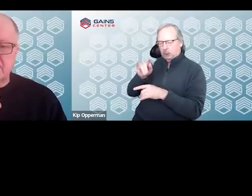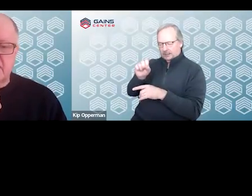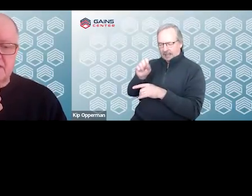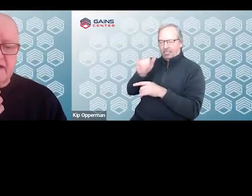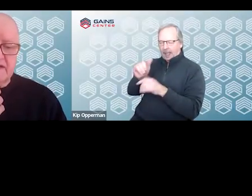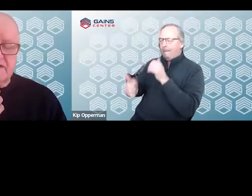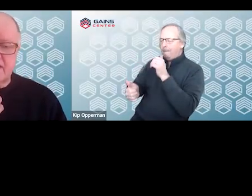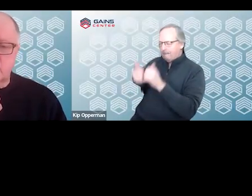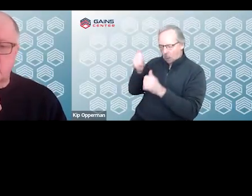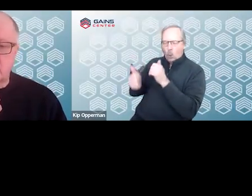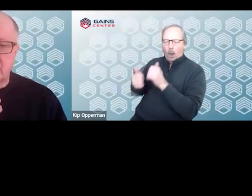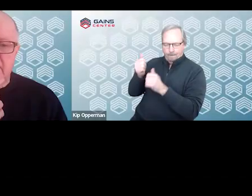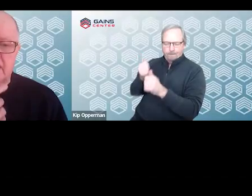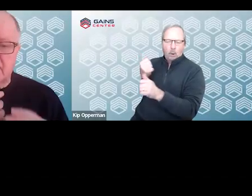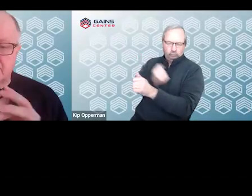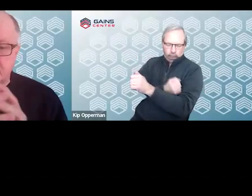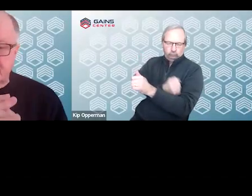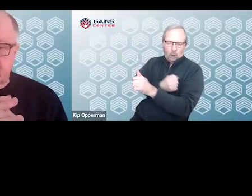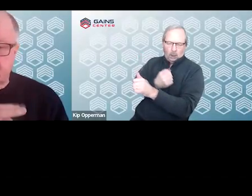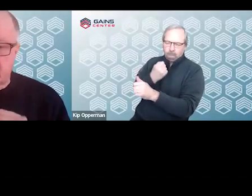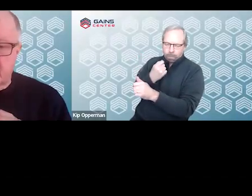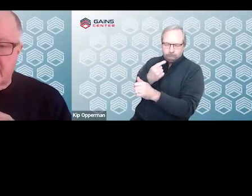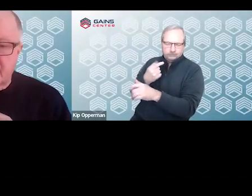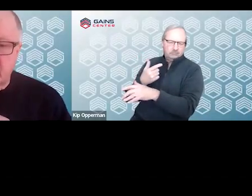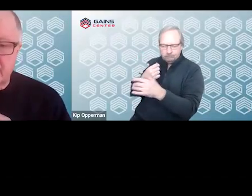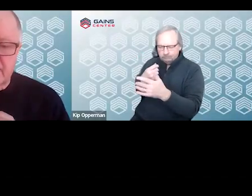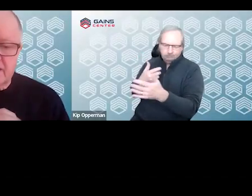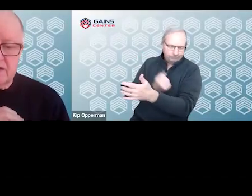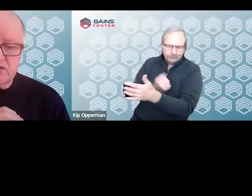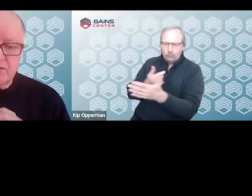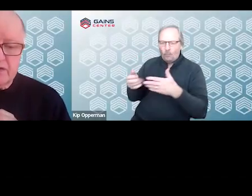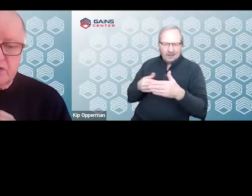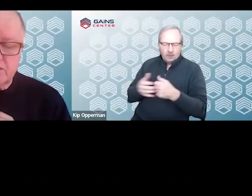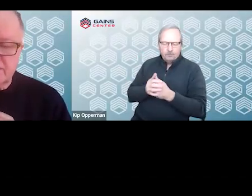These data that were presented by my colleague Joe Friedman,